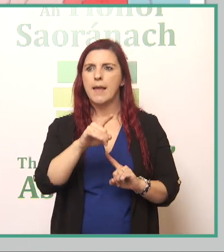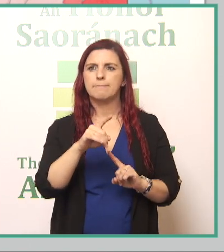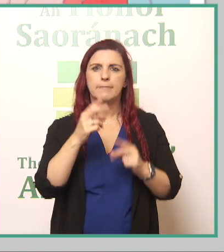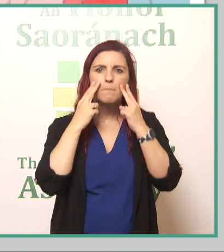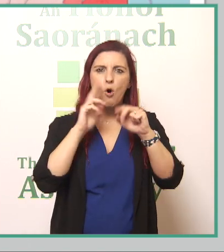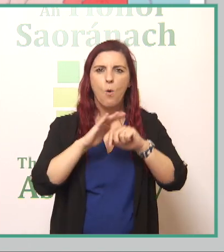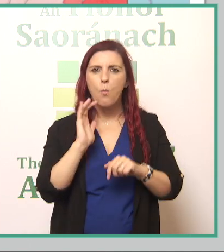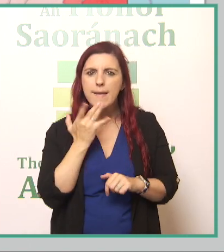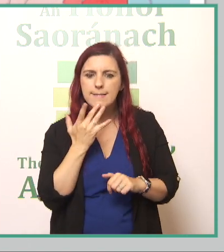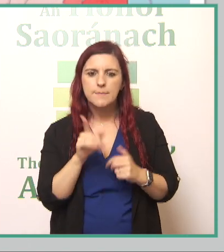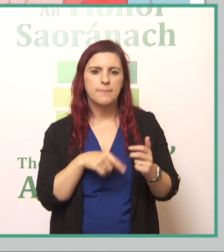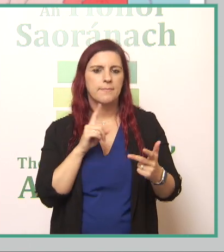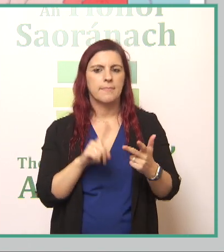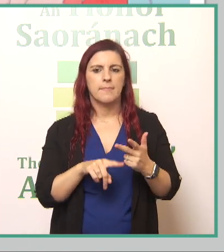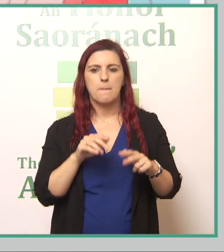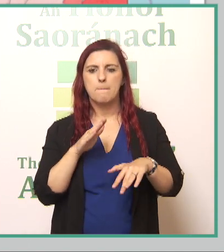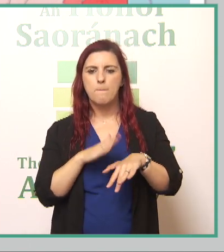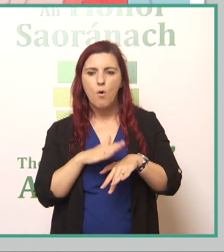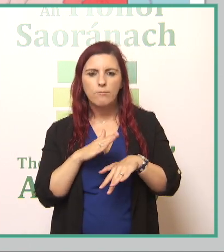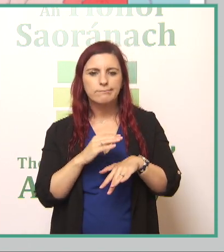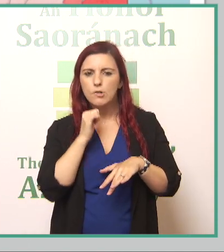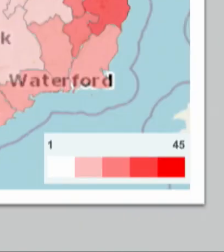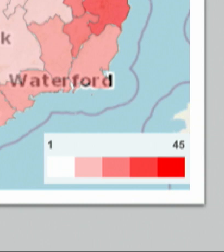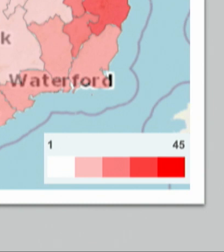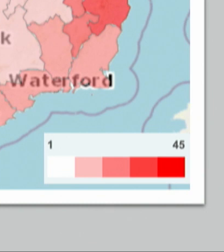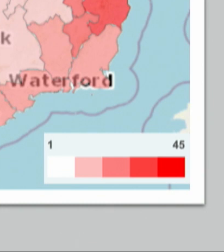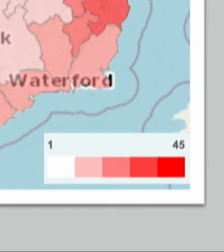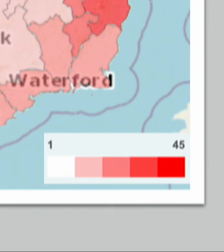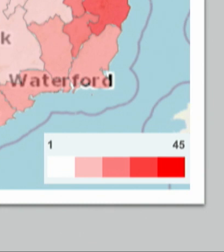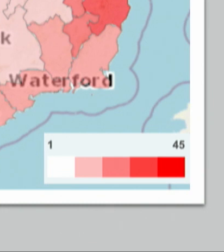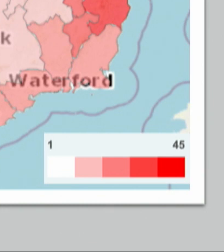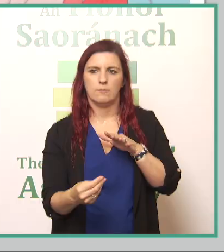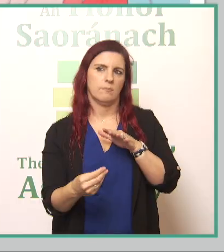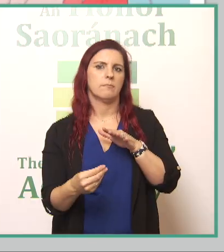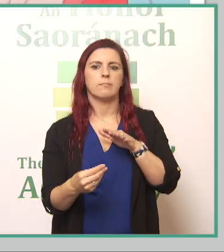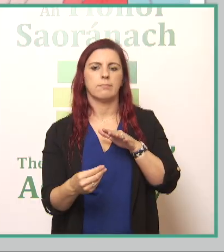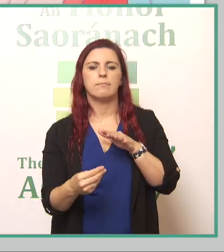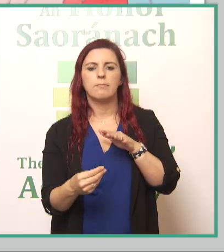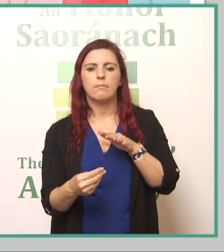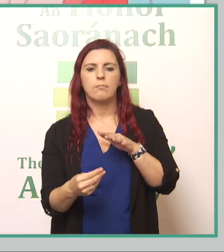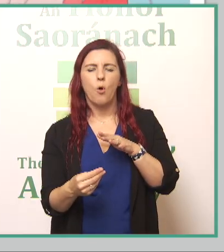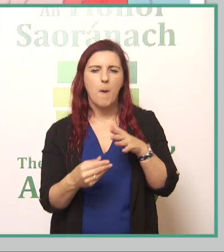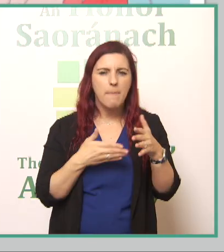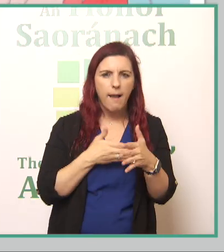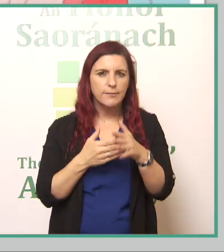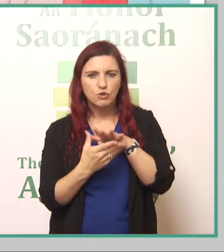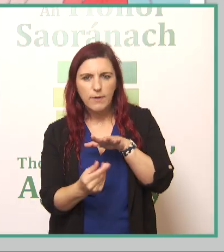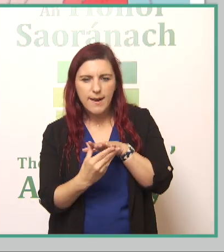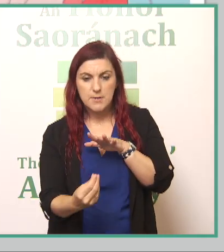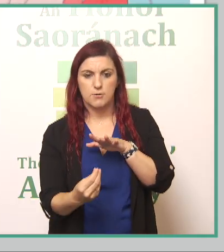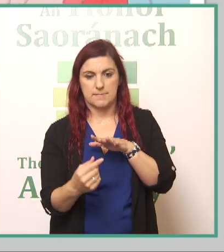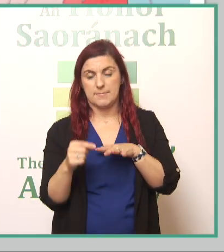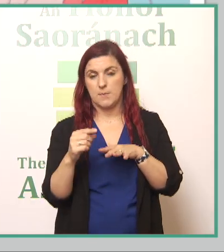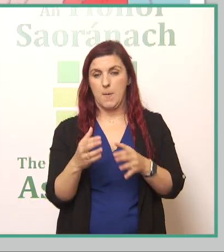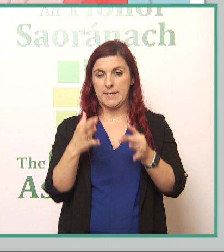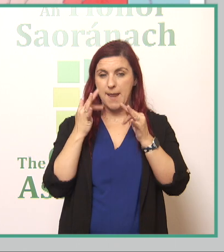more uh improperly drained and drainage impeded rather and we certainly in our Upland areas so